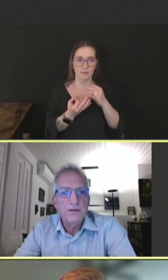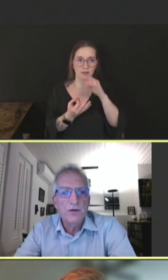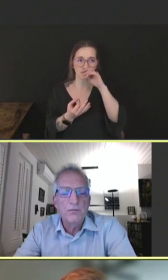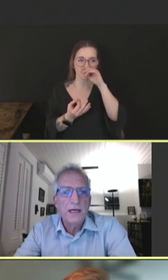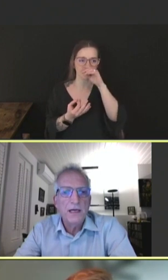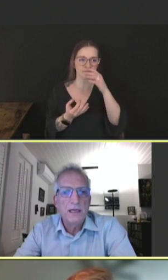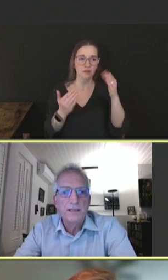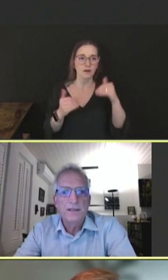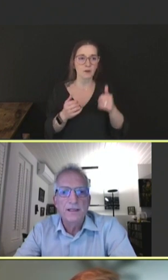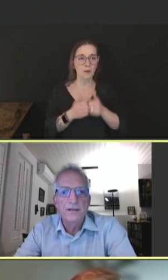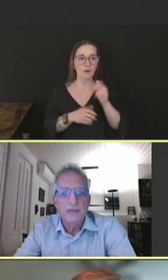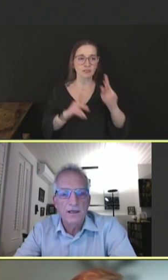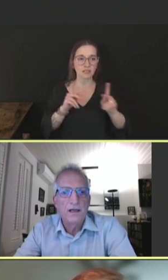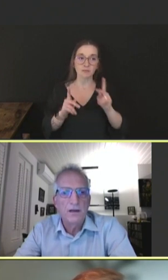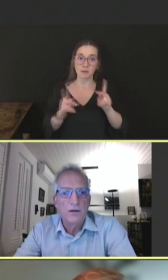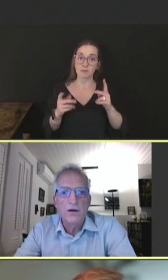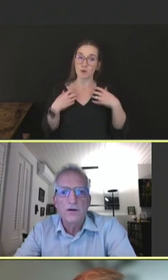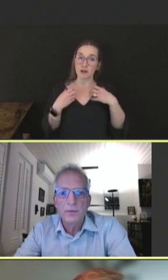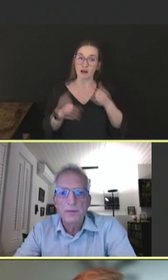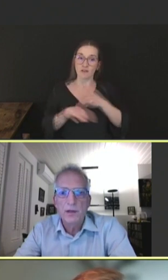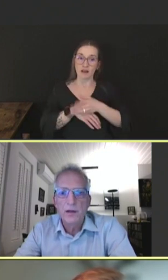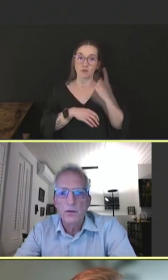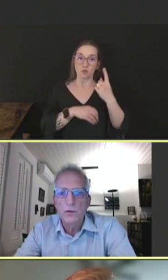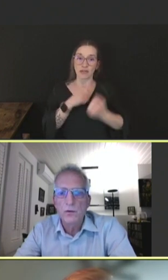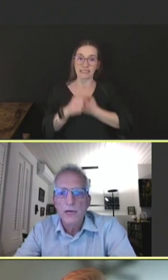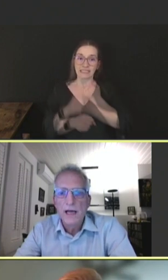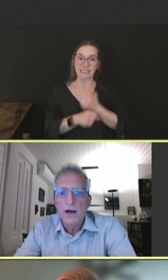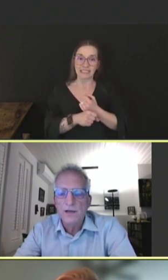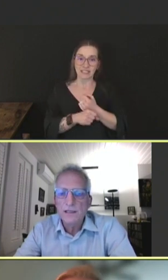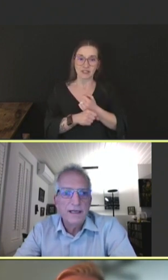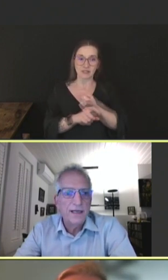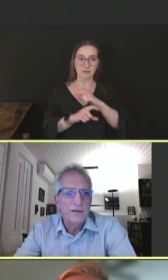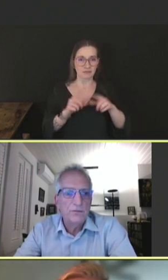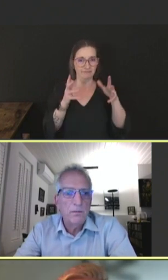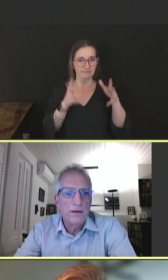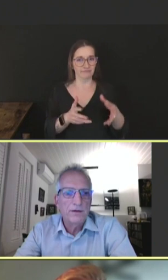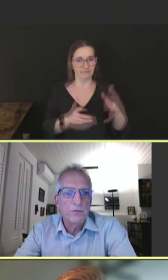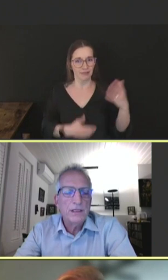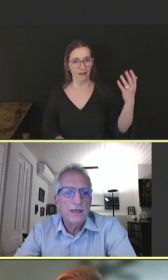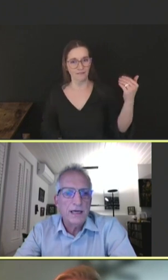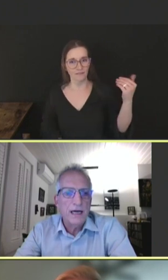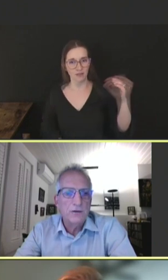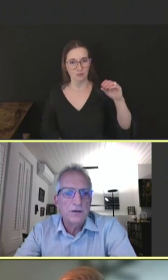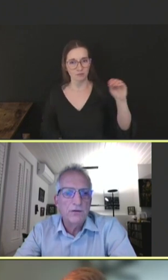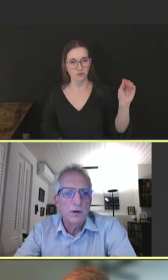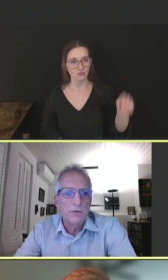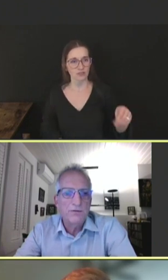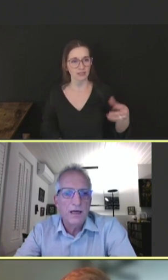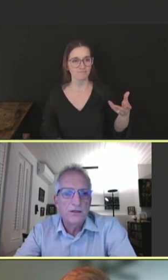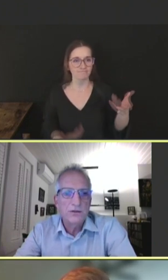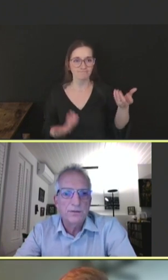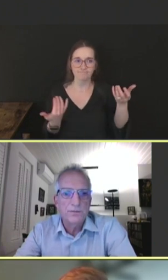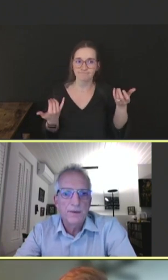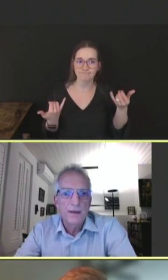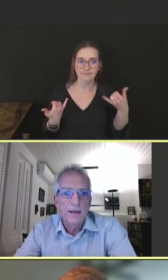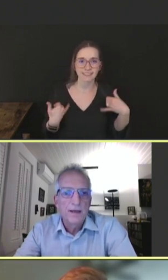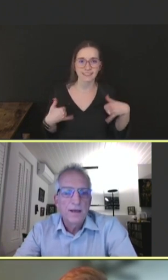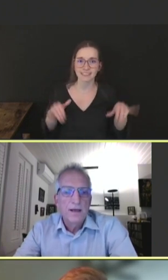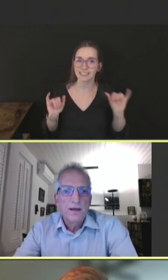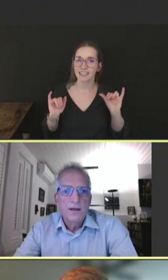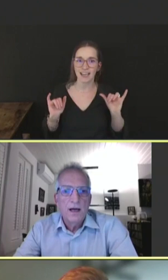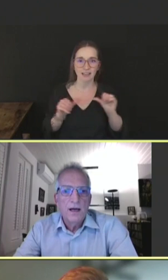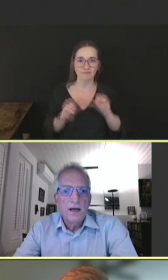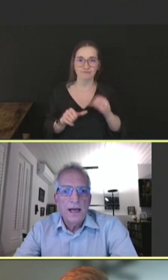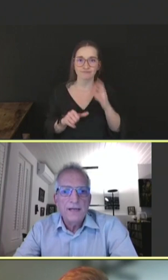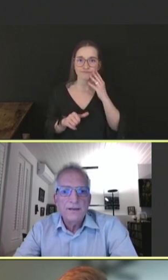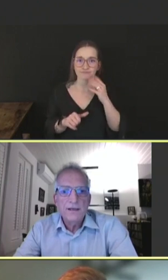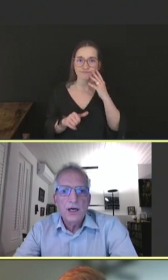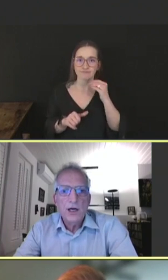of many million is still a lot of people who are still a case one year out from infection. As there